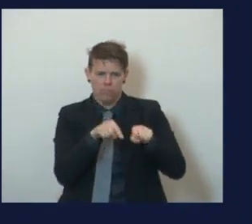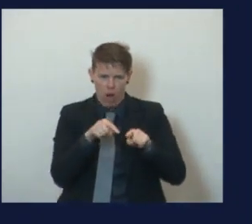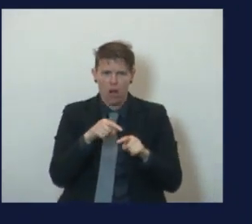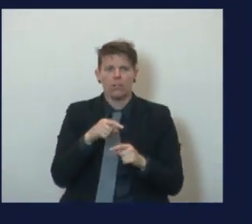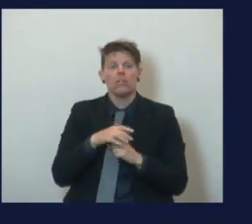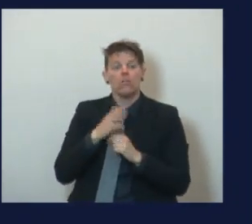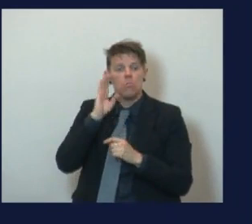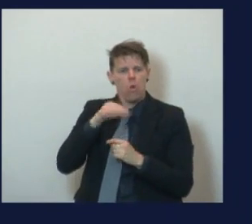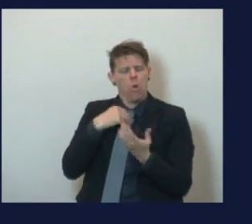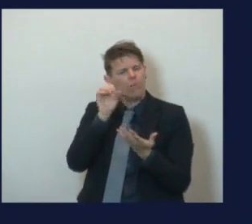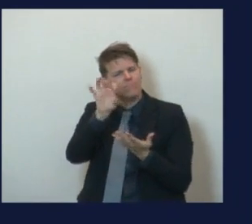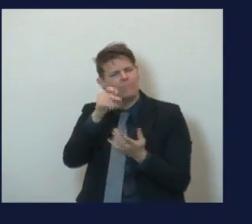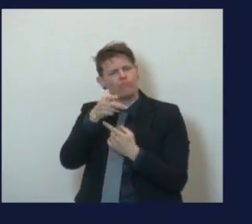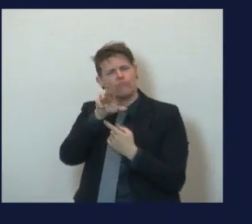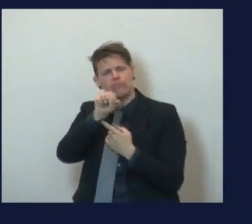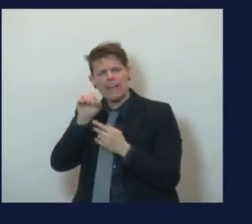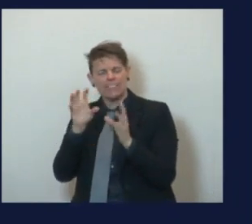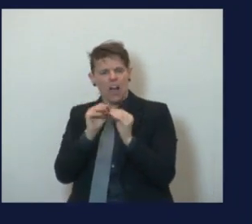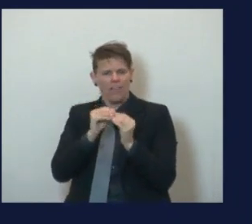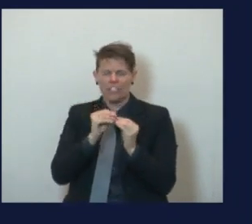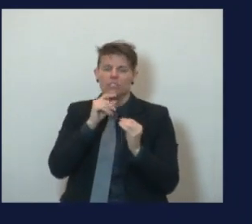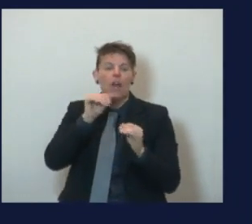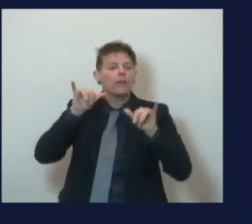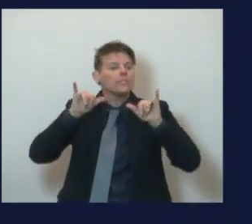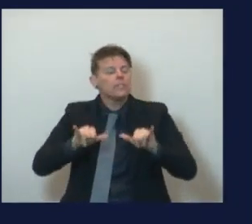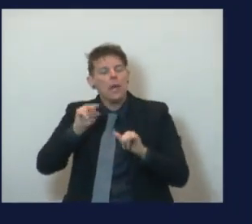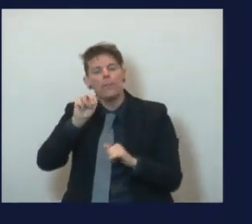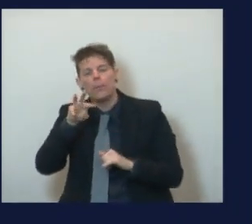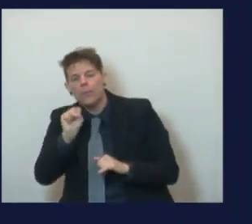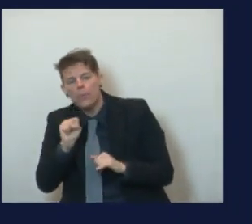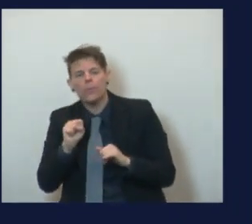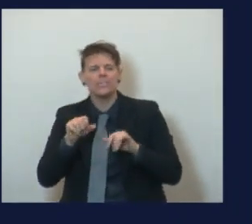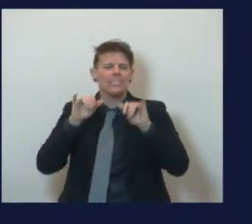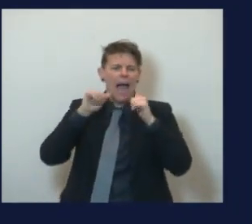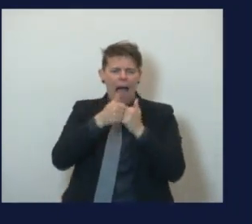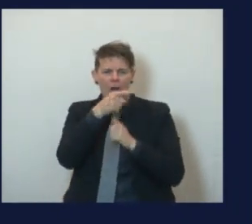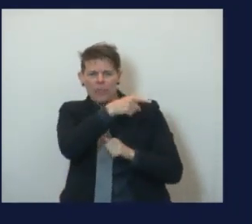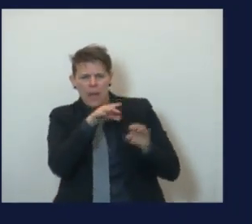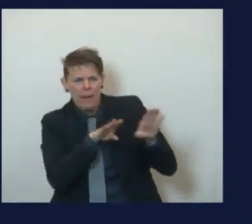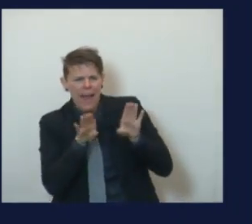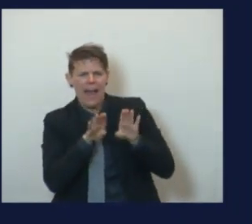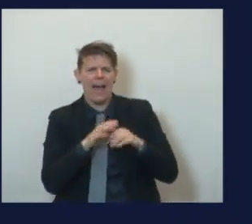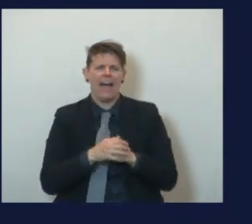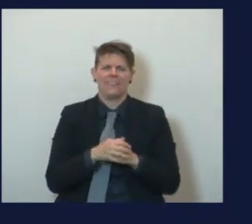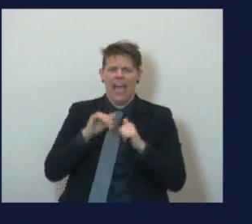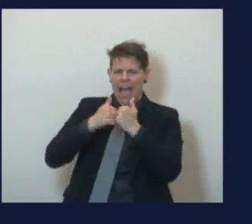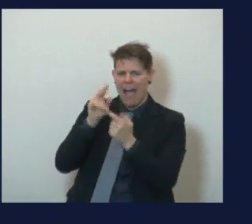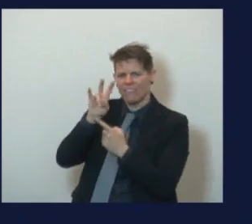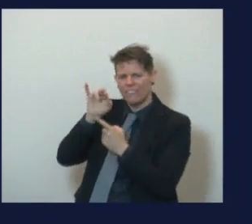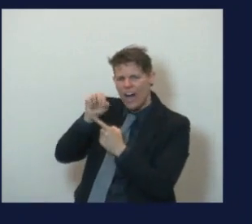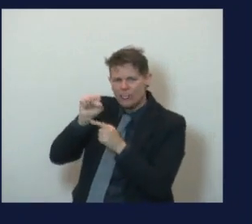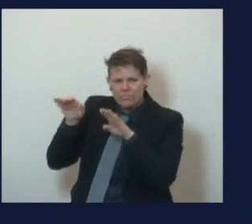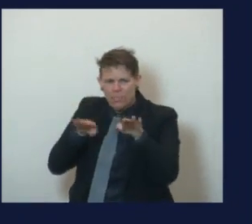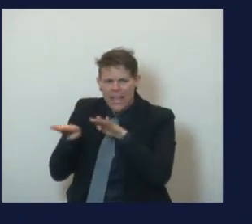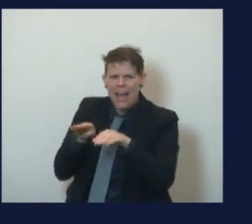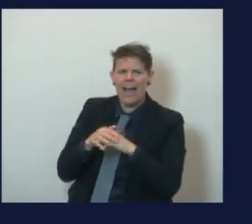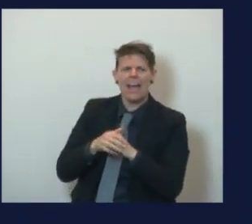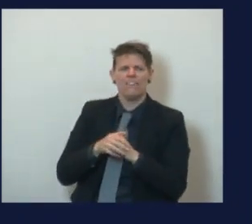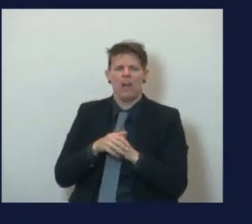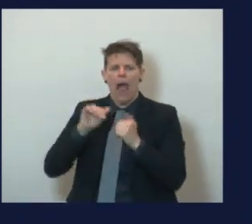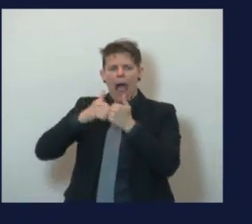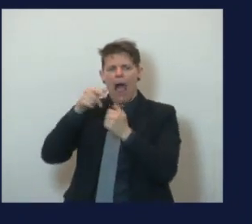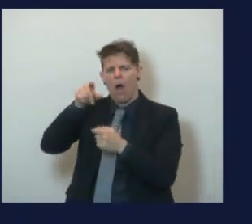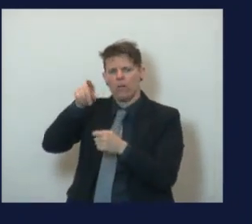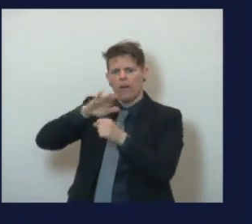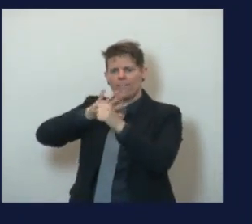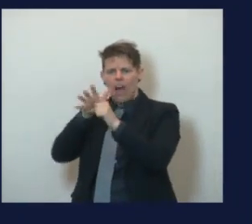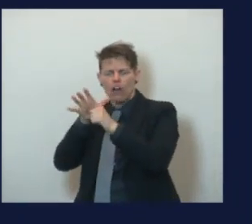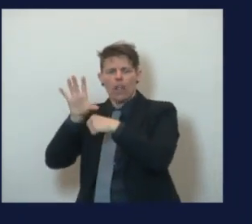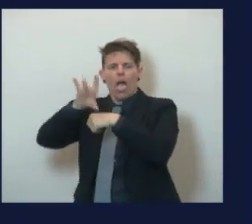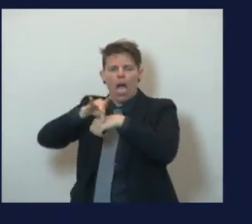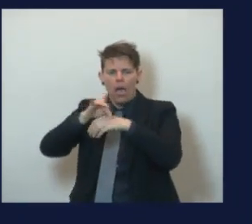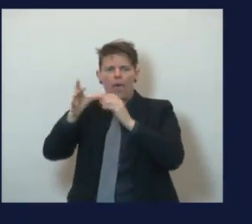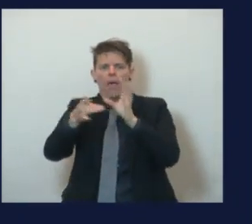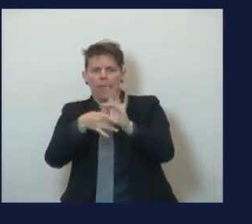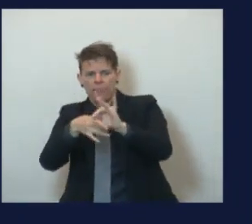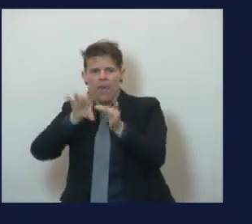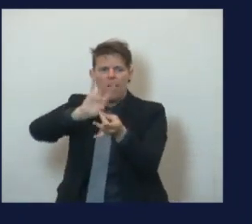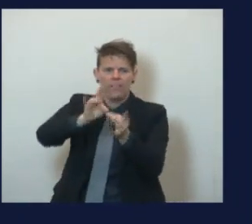I WANT TO ANNOUNCE THIS REALLY BECAUSE AS WE GO THROUGH TODAY’S PRESS CONFERENCE, WE’RE GOING TO BE TALKING ABOUT ALL THINGS AREN’T THE SAME THE STATE BEHAVES THE VIRUS BEHAVES ITS